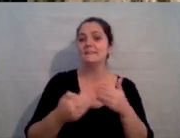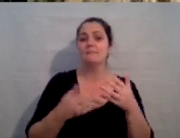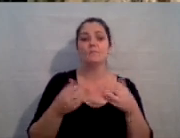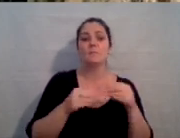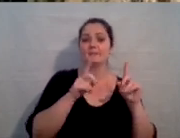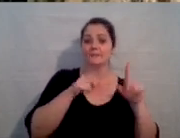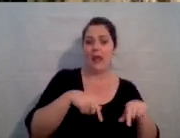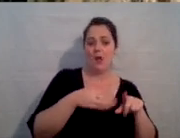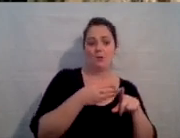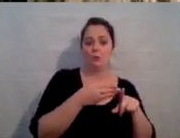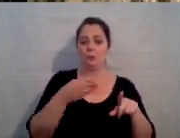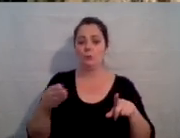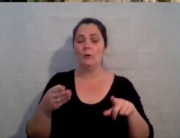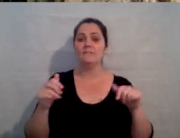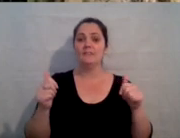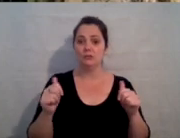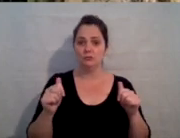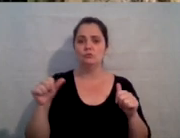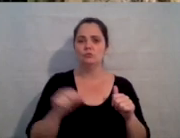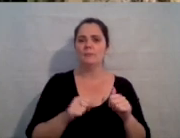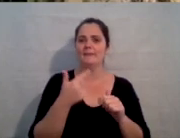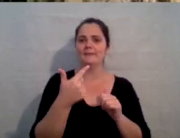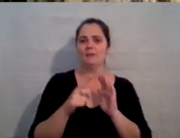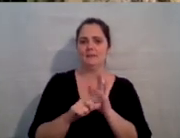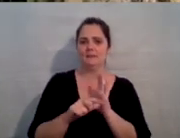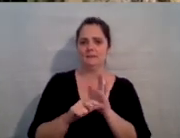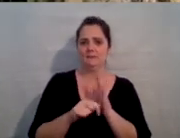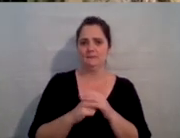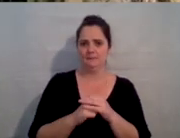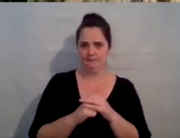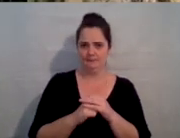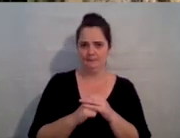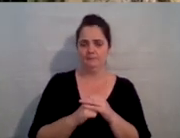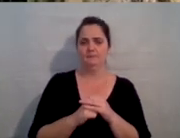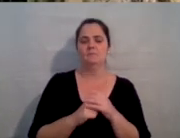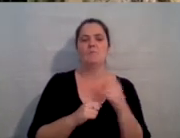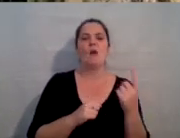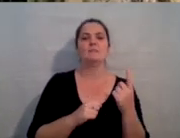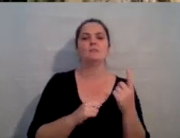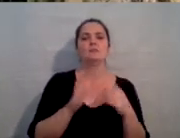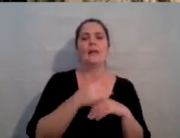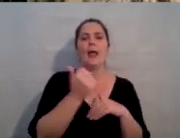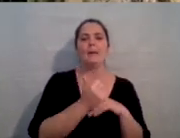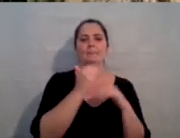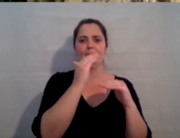A minute to lay it out, about three minutes to mass it out, and about three minutes to lay in some detail.